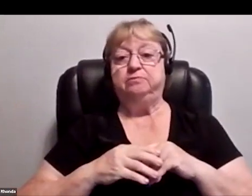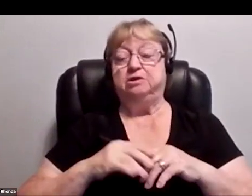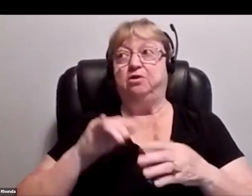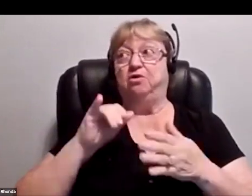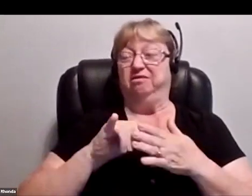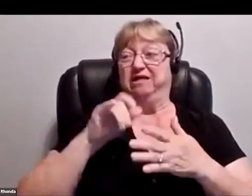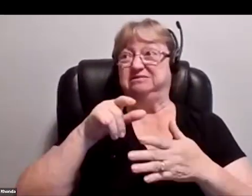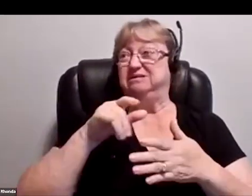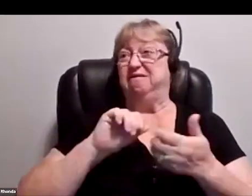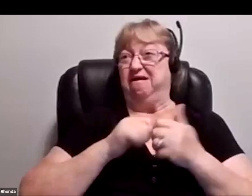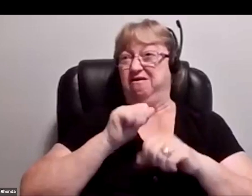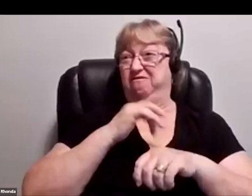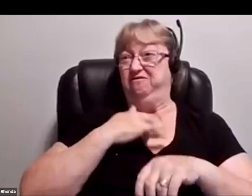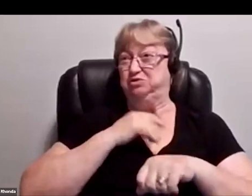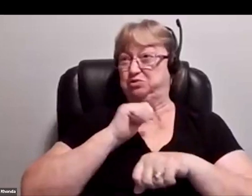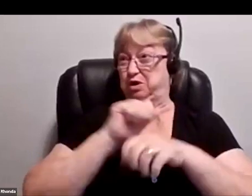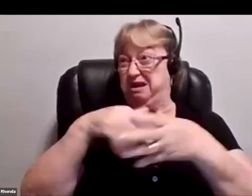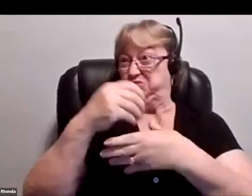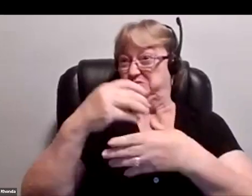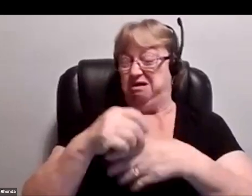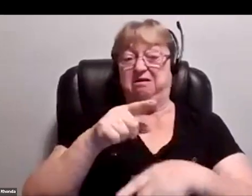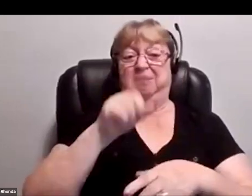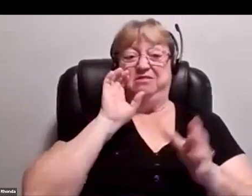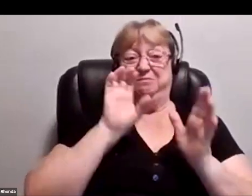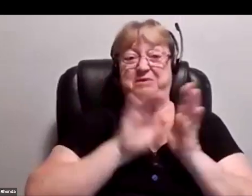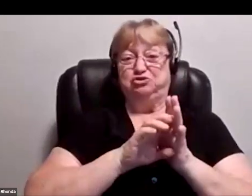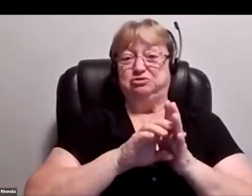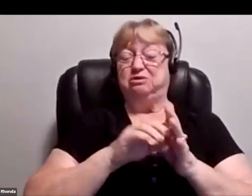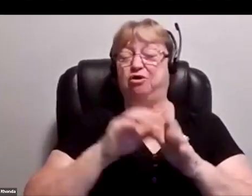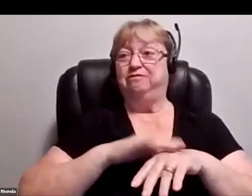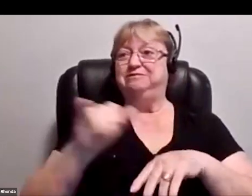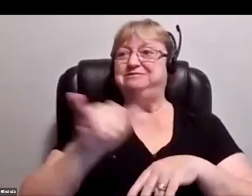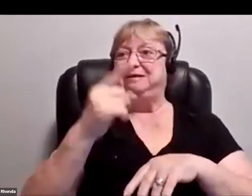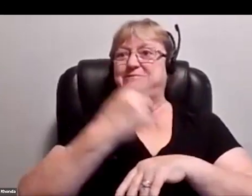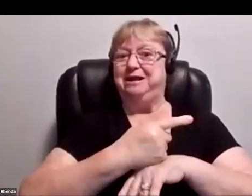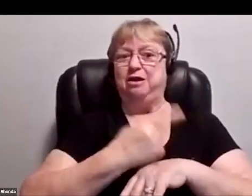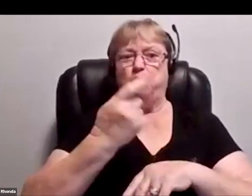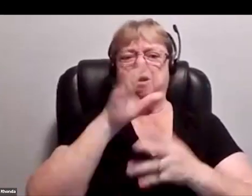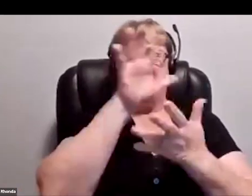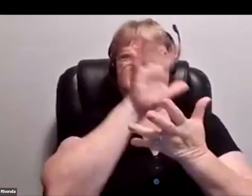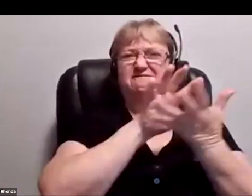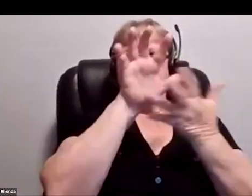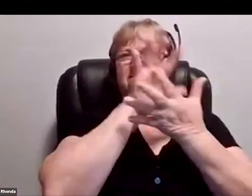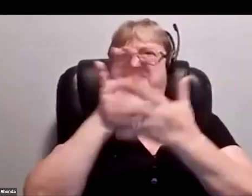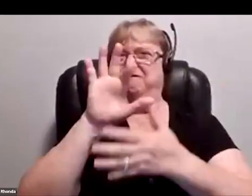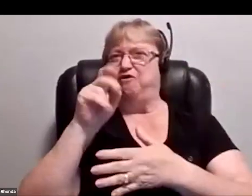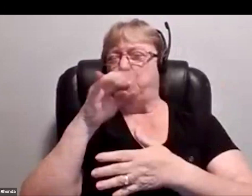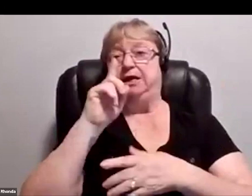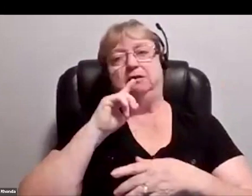in these conditions. These pictures were taken on the same day. One is pretty foggy. It looks like fog, but it's really just ice crystals in the air.